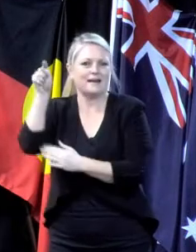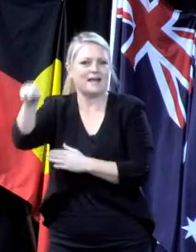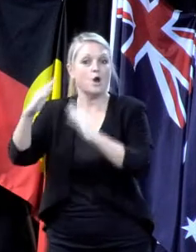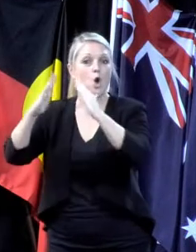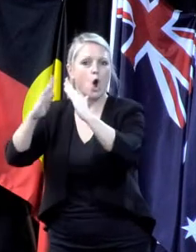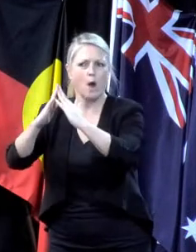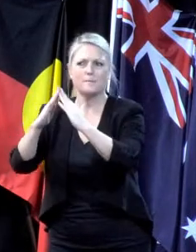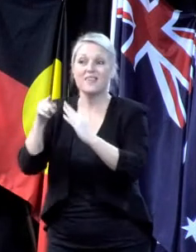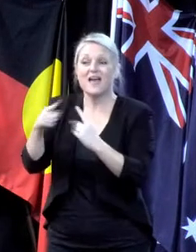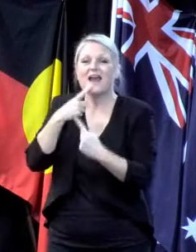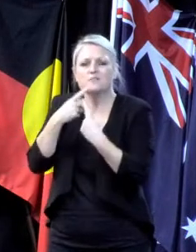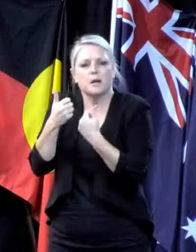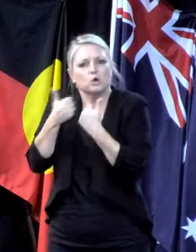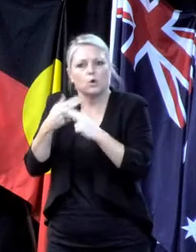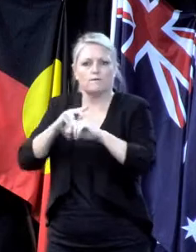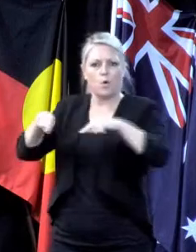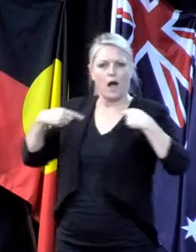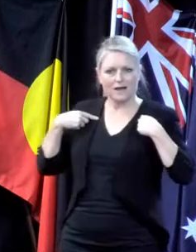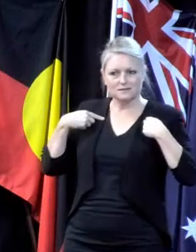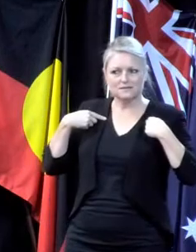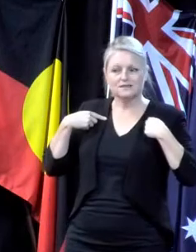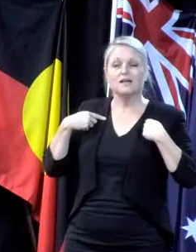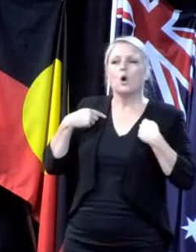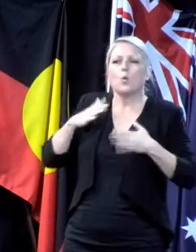to make assumptions, which is certainly not what we want to have to do.